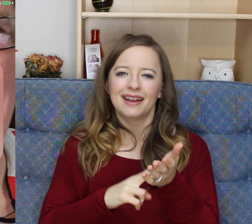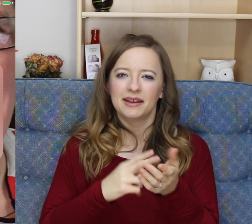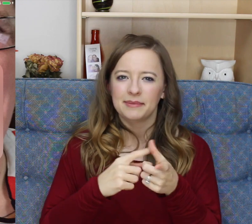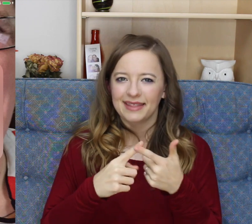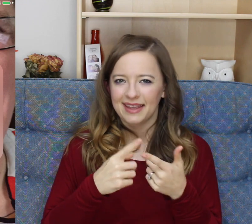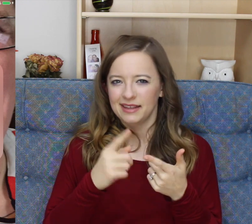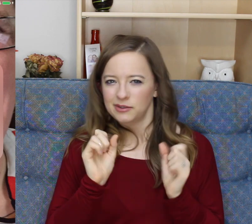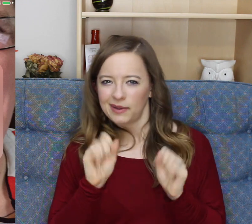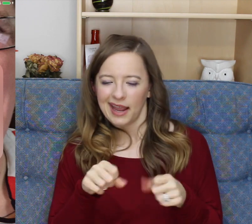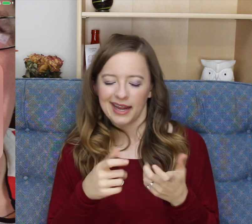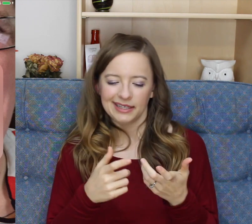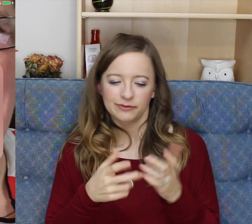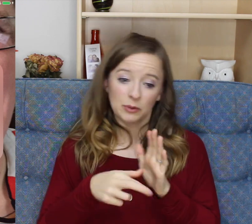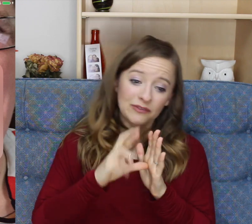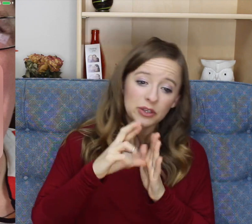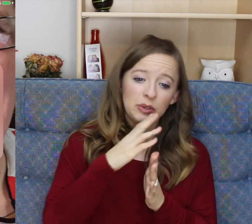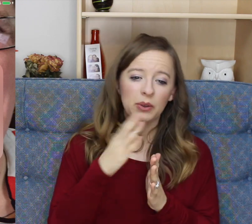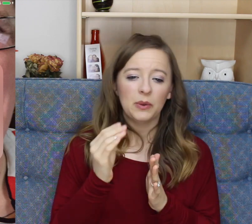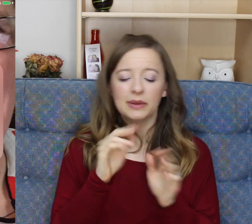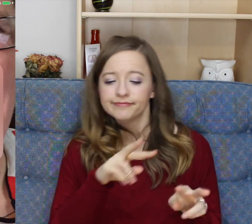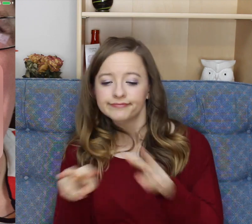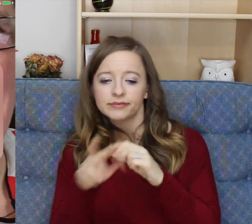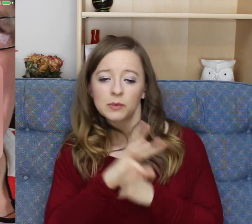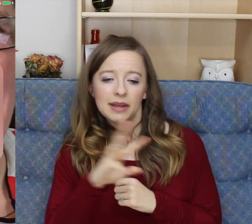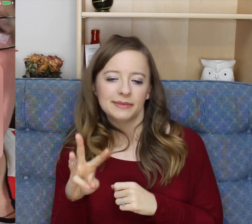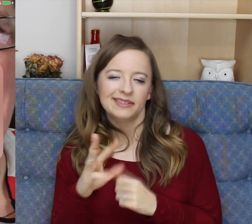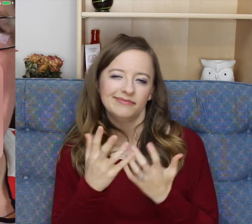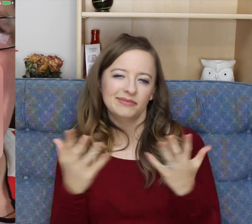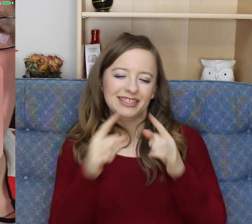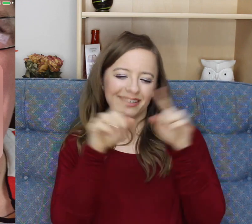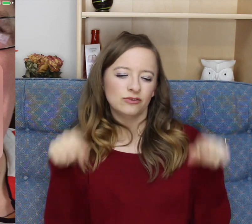like and go through websites. You pretty much just have to